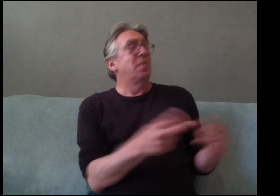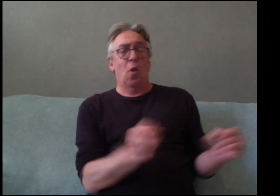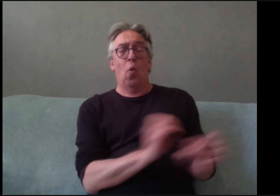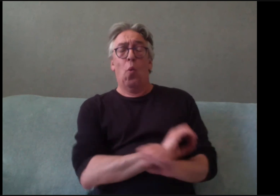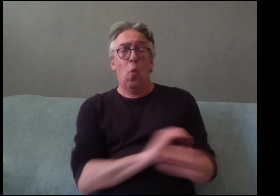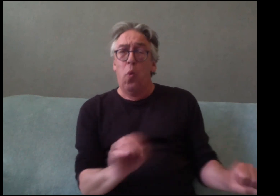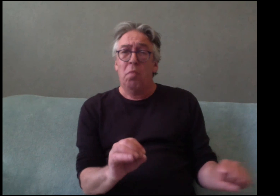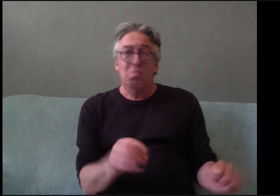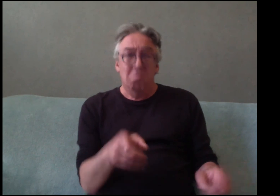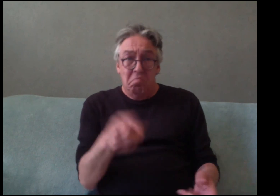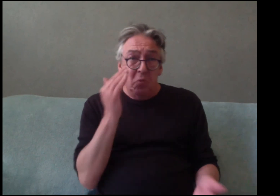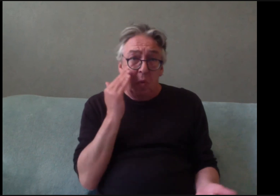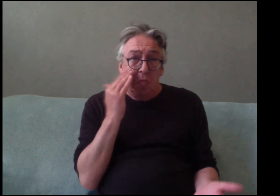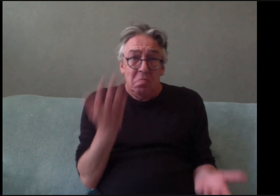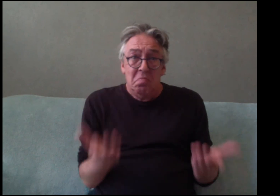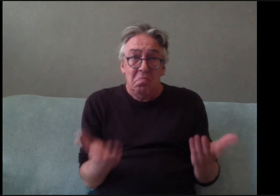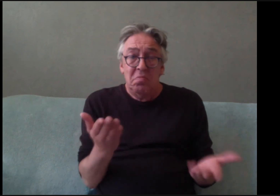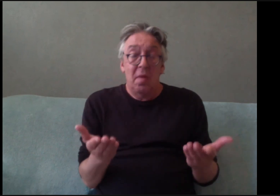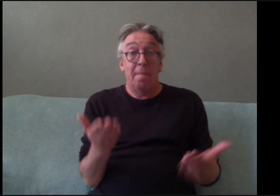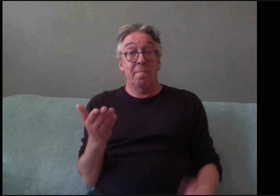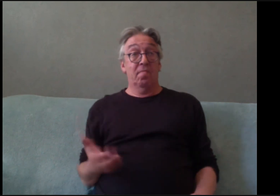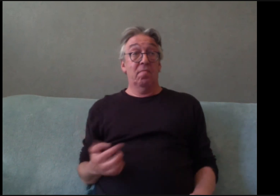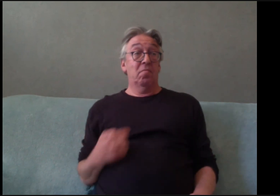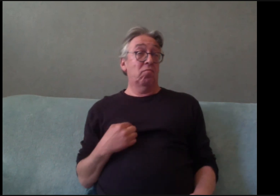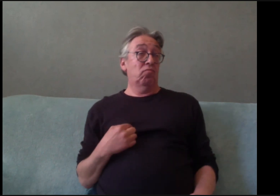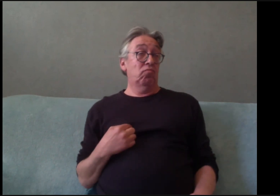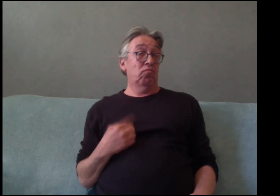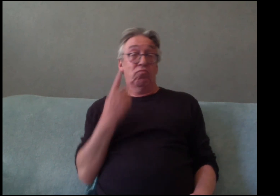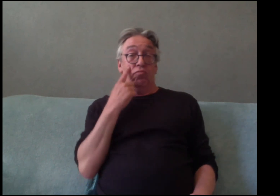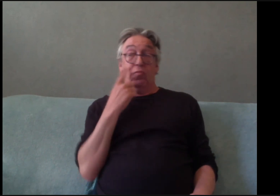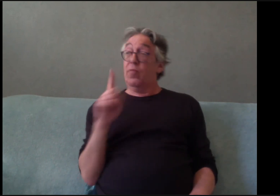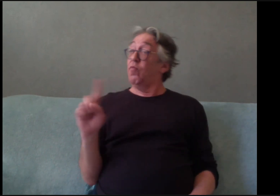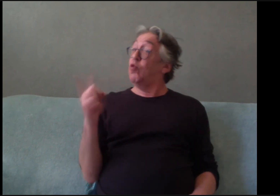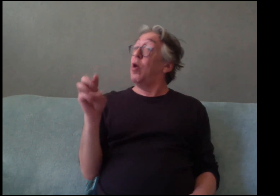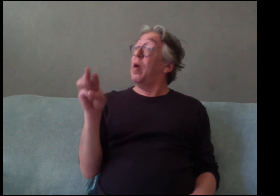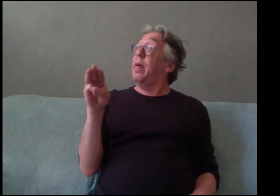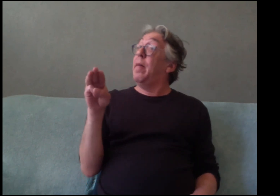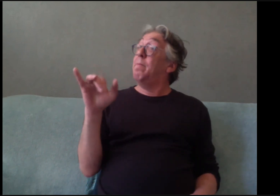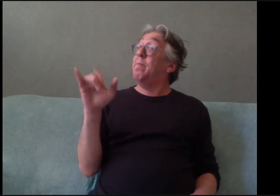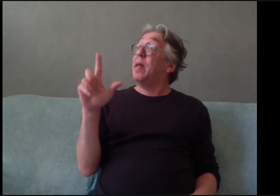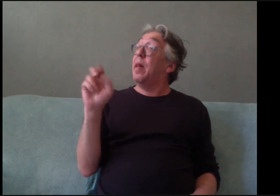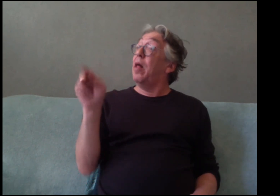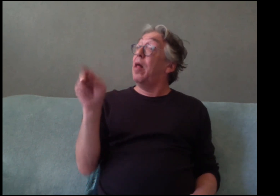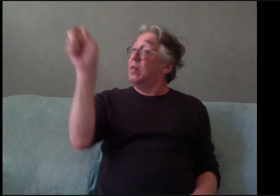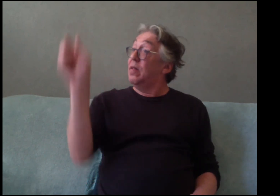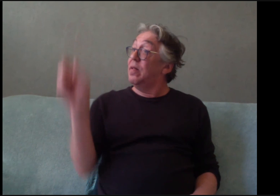I'll maybe give the floor to Milan and Aurelie and then I can complement.